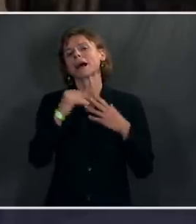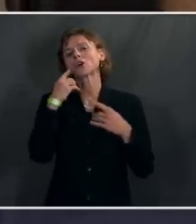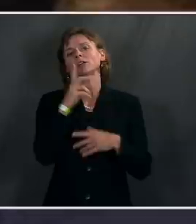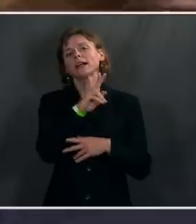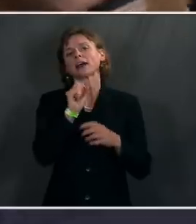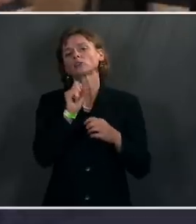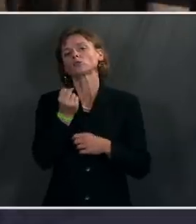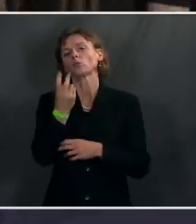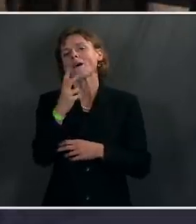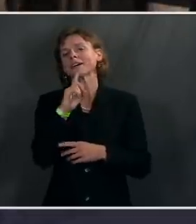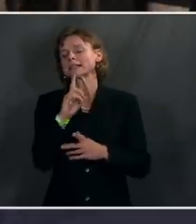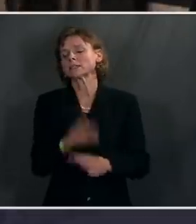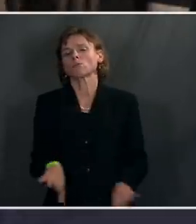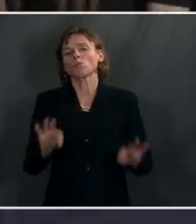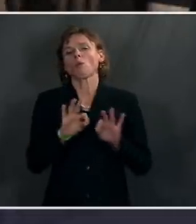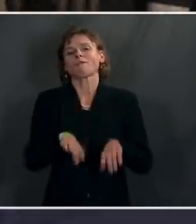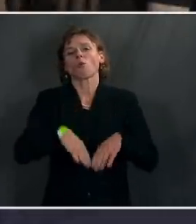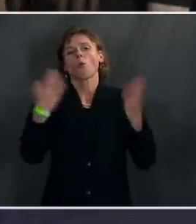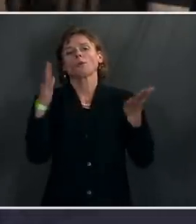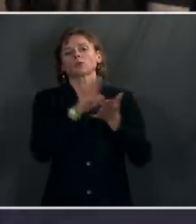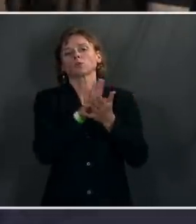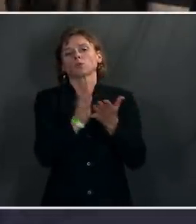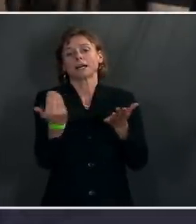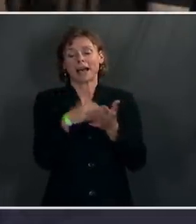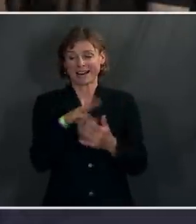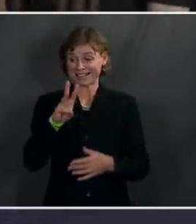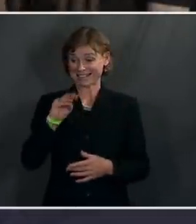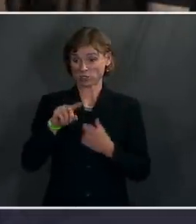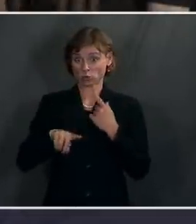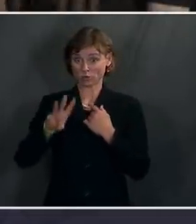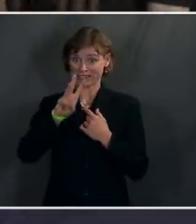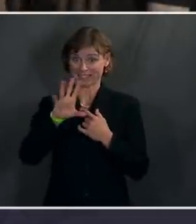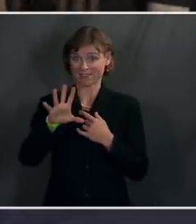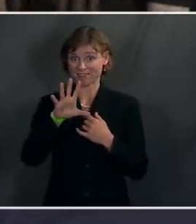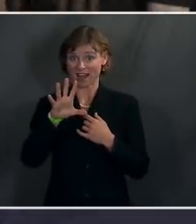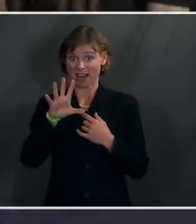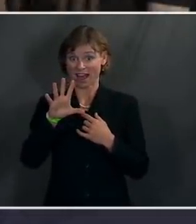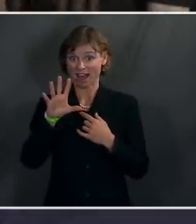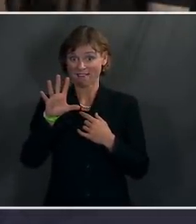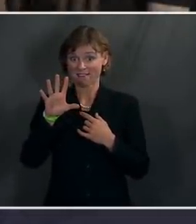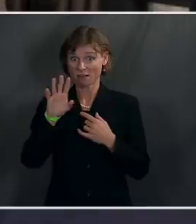There's something along the lines of 60 to 65 billion in past proposals that have been obligated